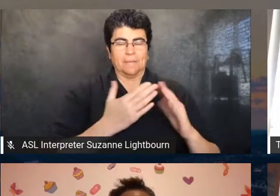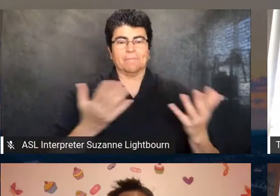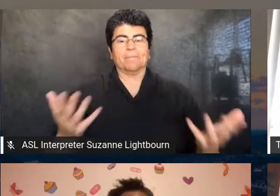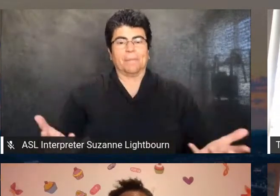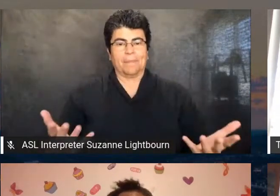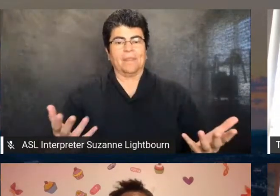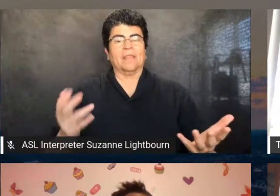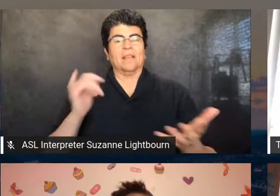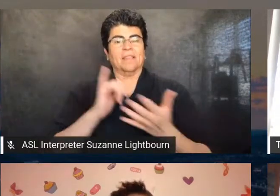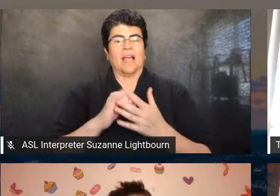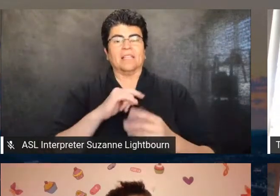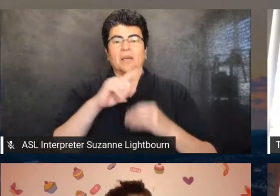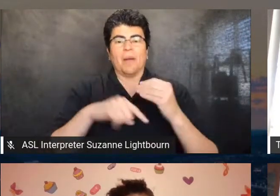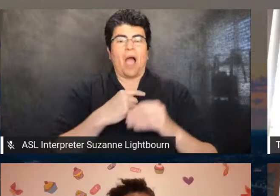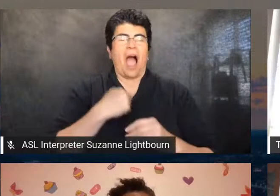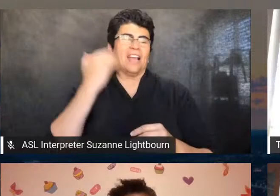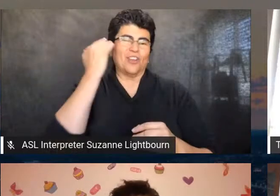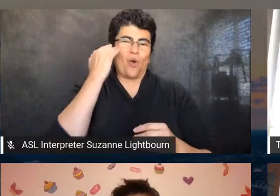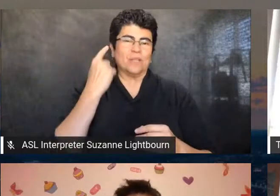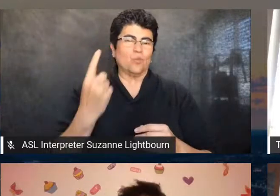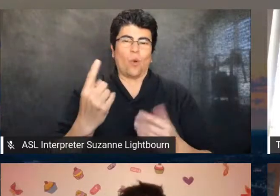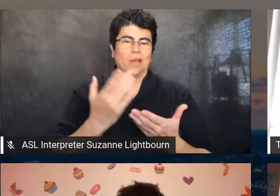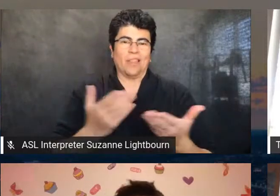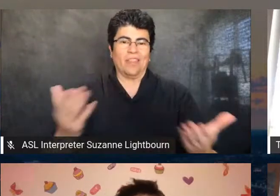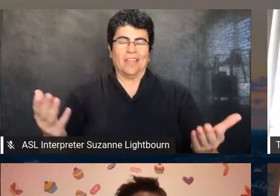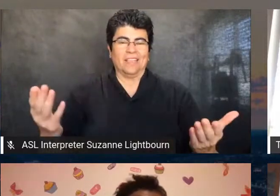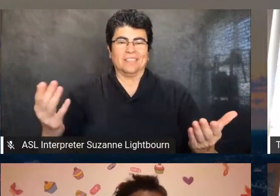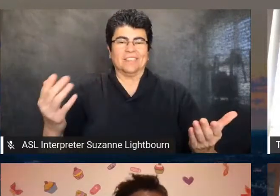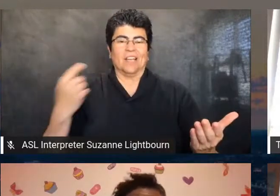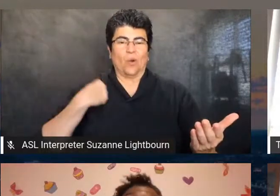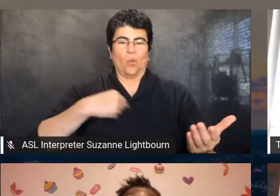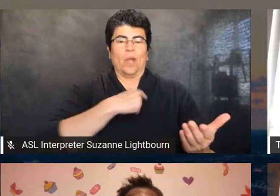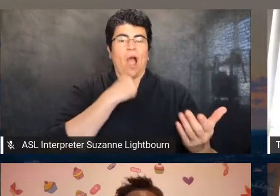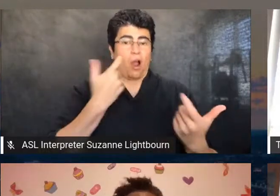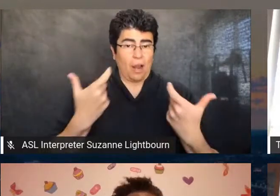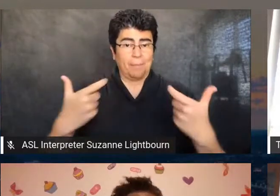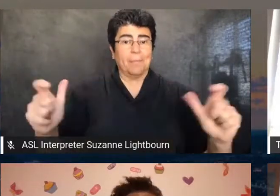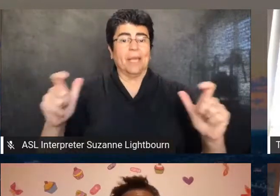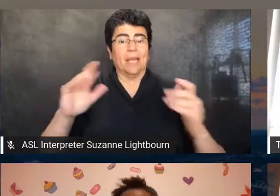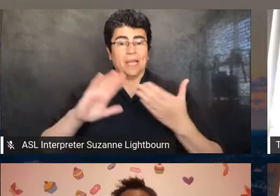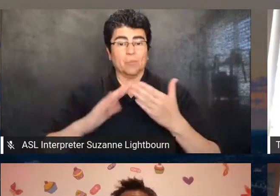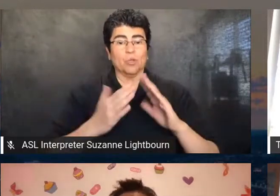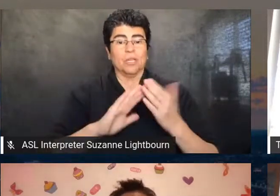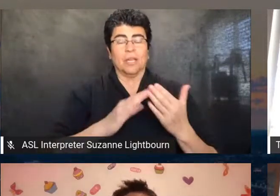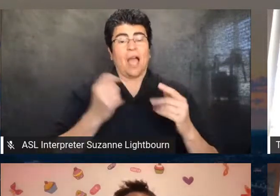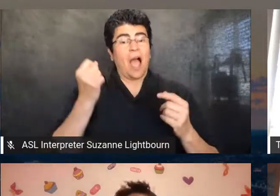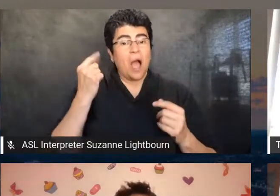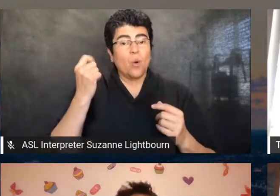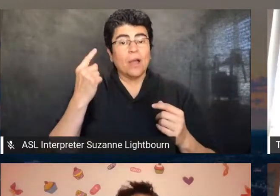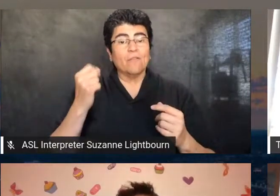it's not one of the things, we are a big community, however differently abled,